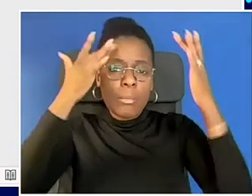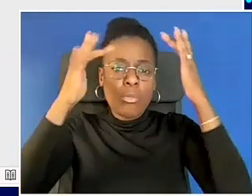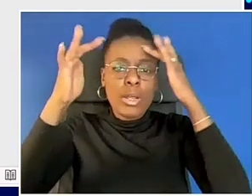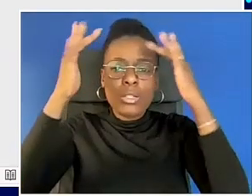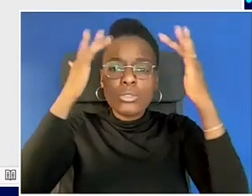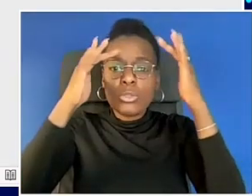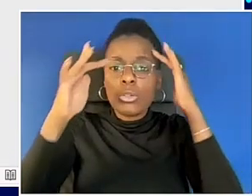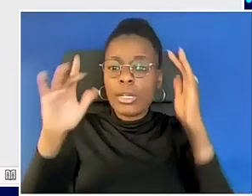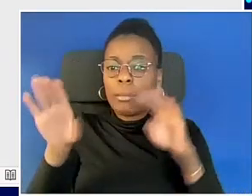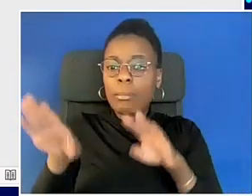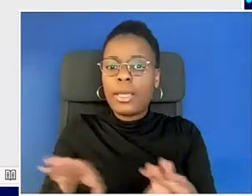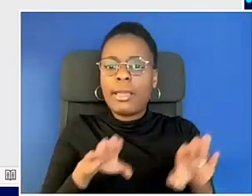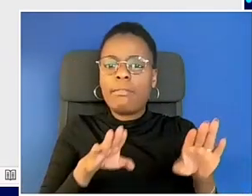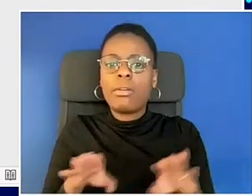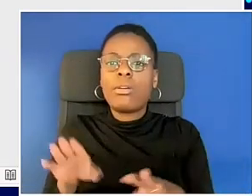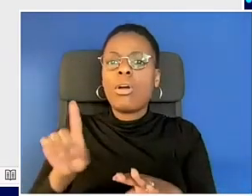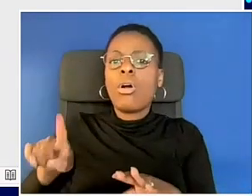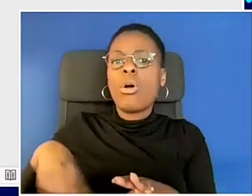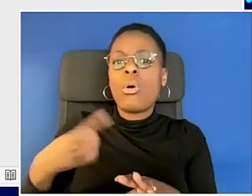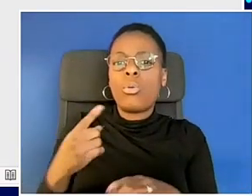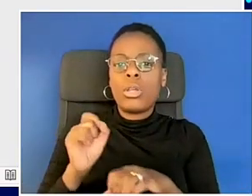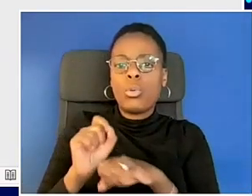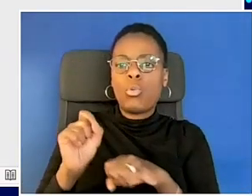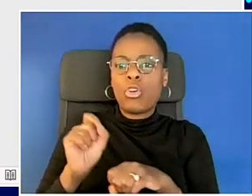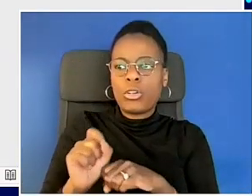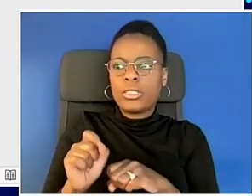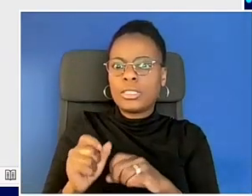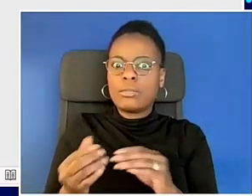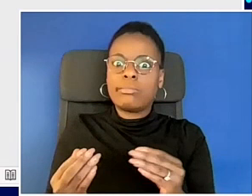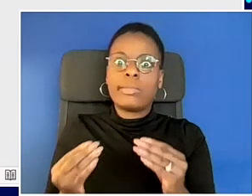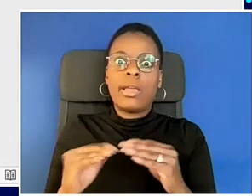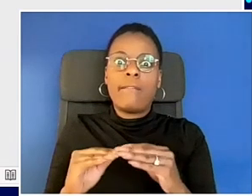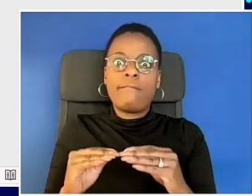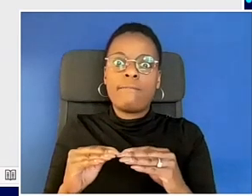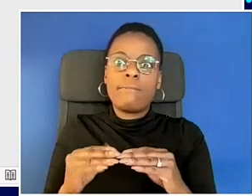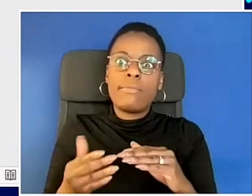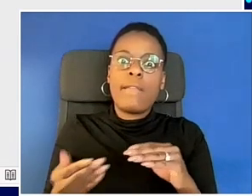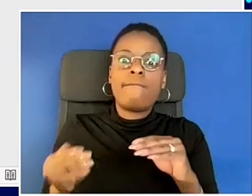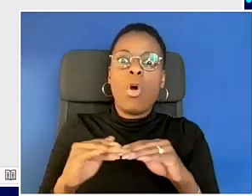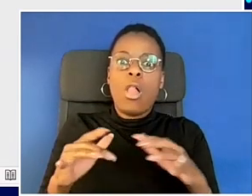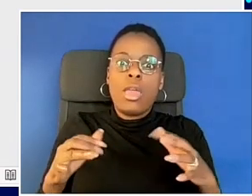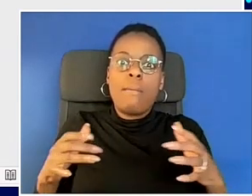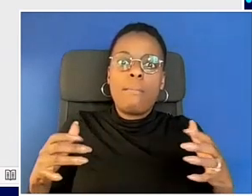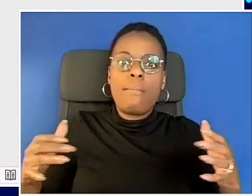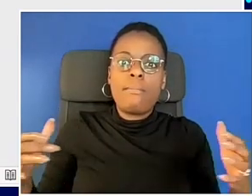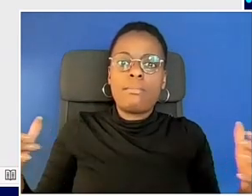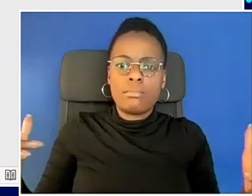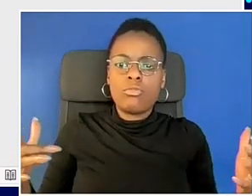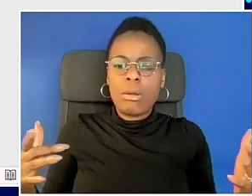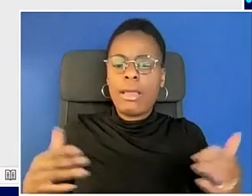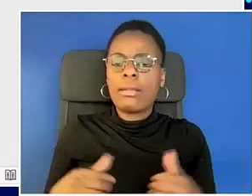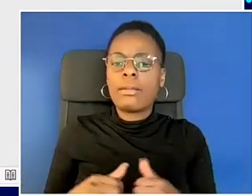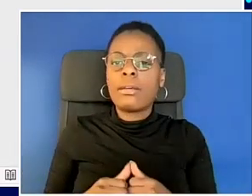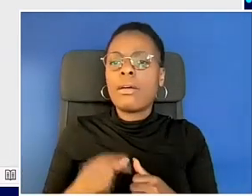You really aren't going to go defraud two people here, five people there and call it a business. Fraud works on steroids.